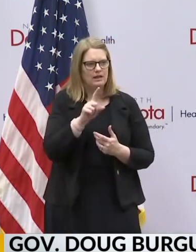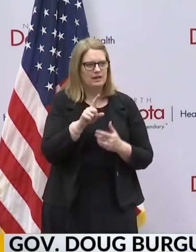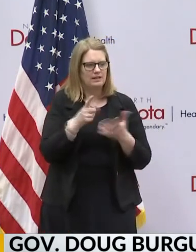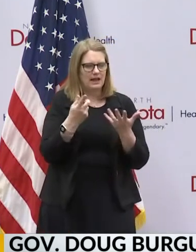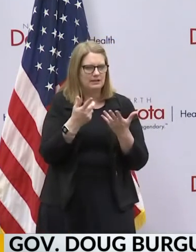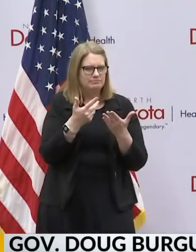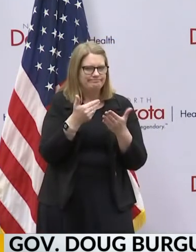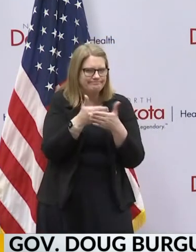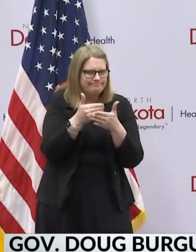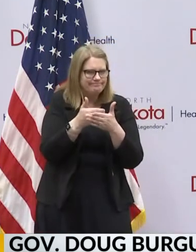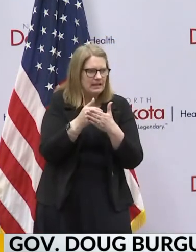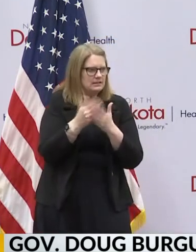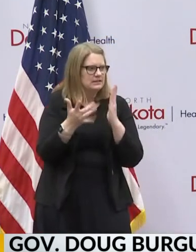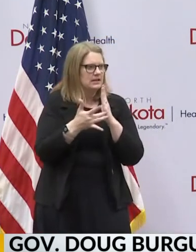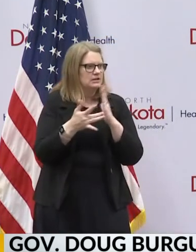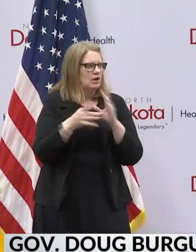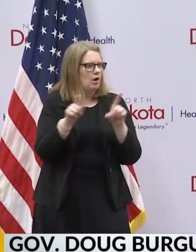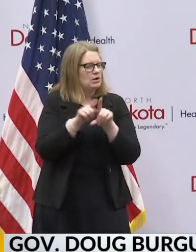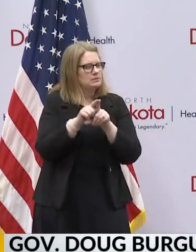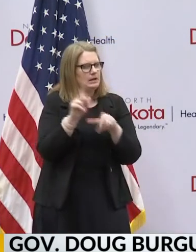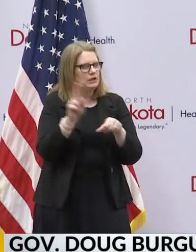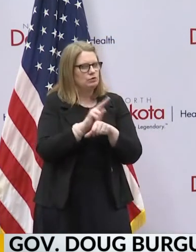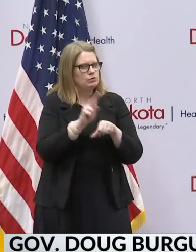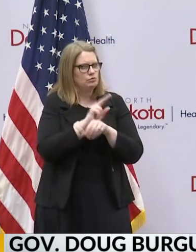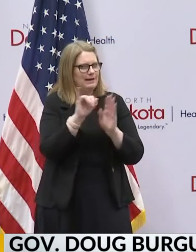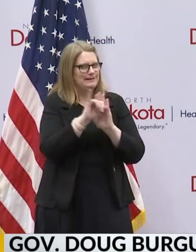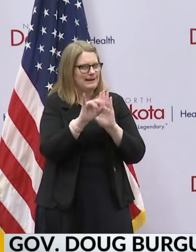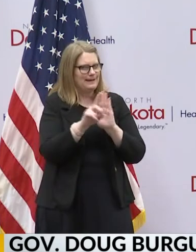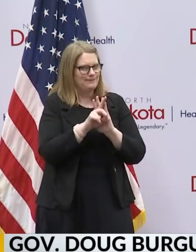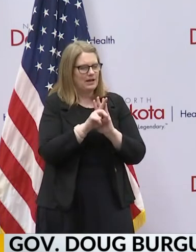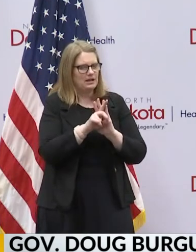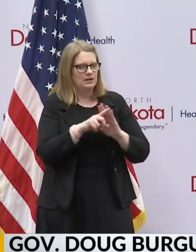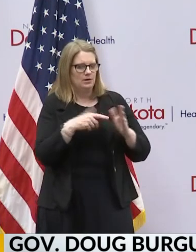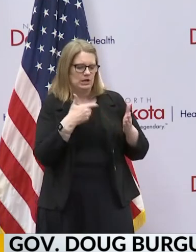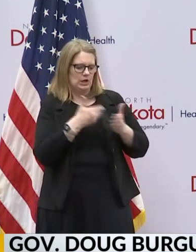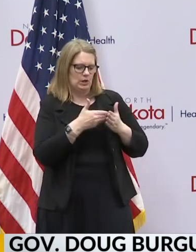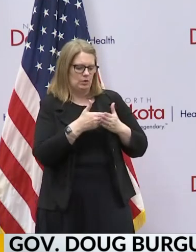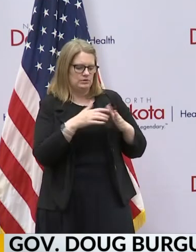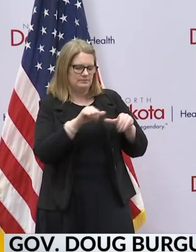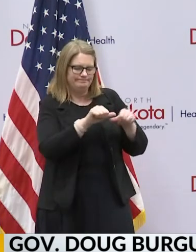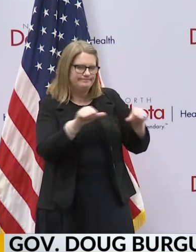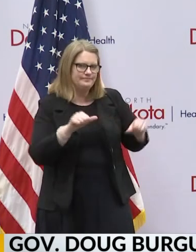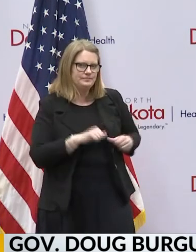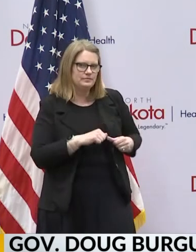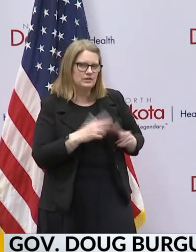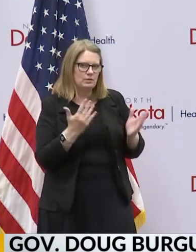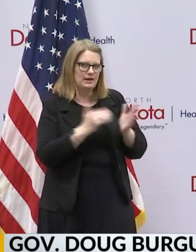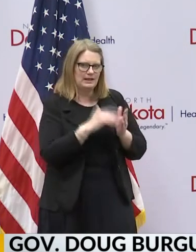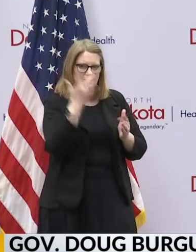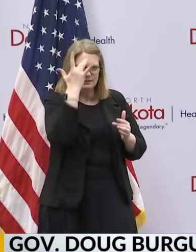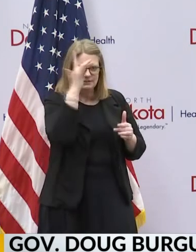NEARBY AND SO AGAIN, THIS LOCAL VERY NARROW WIRELESS TECHNOLOGY CAN ALSO BE USED TO IDENTIFY